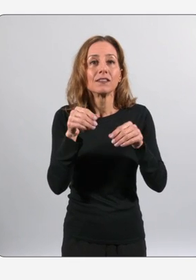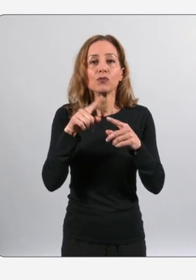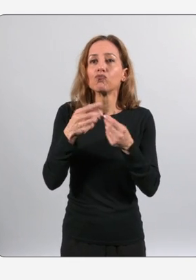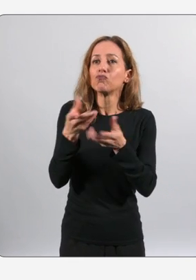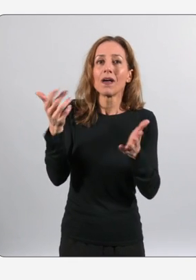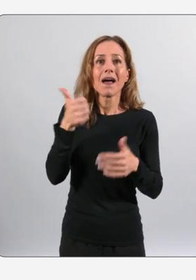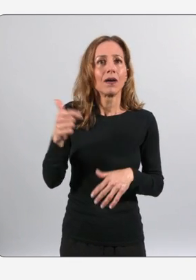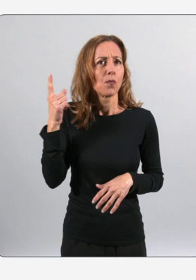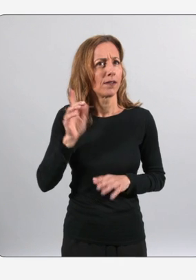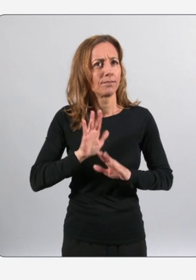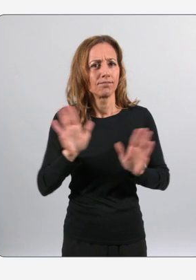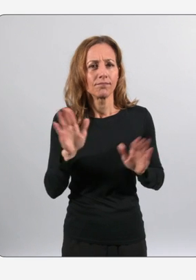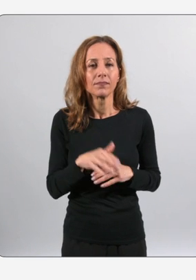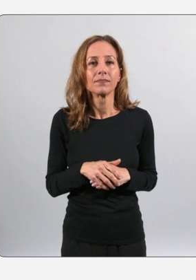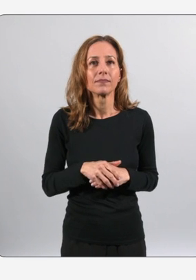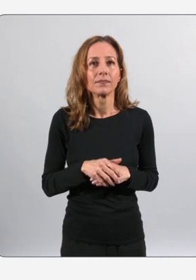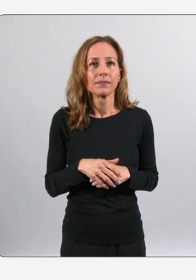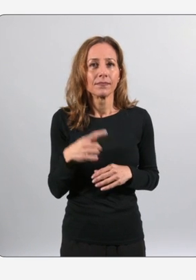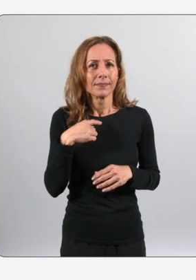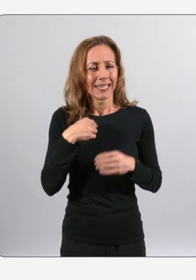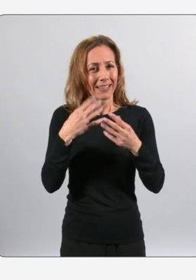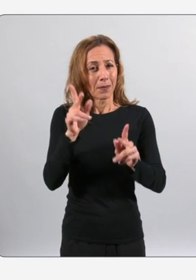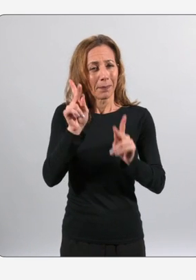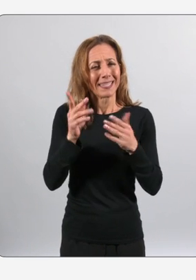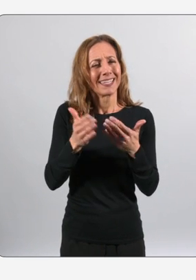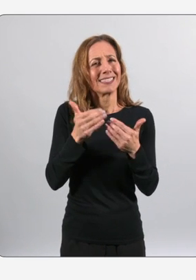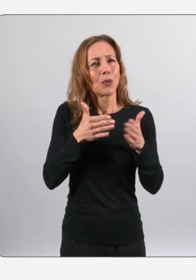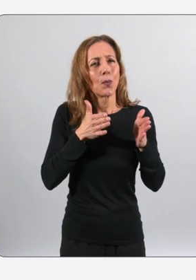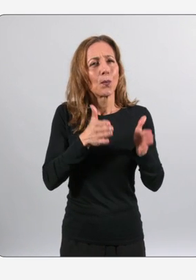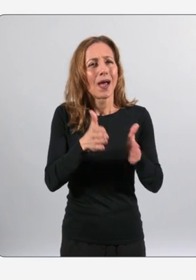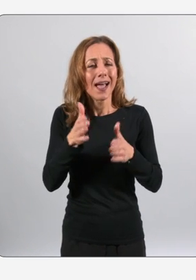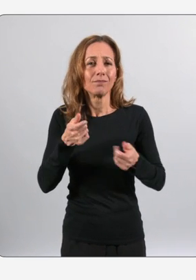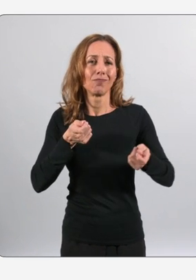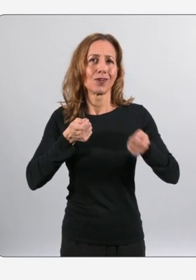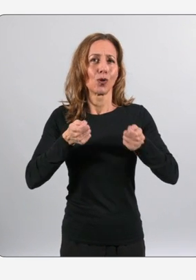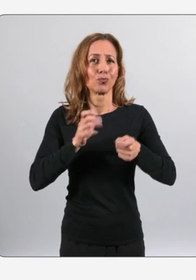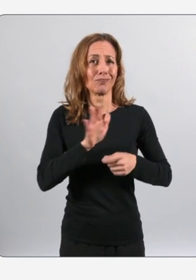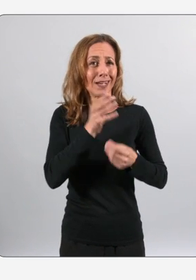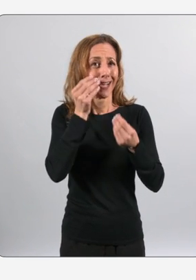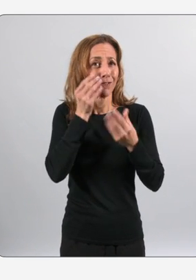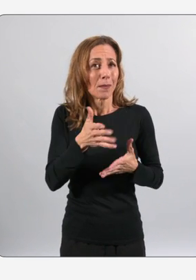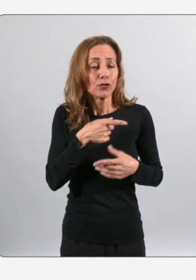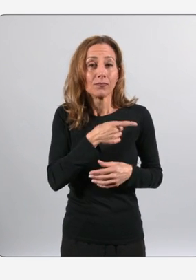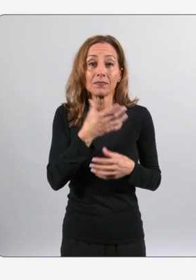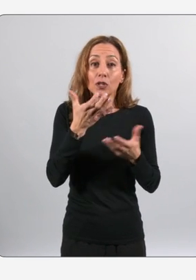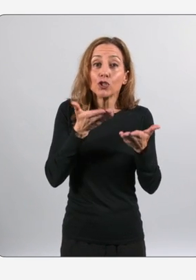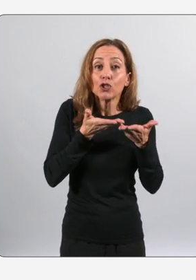anyone. And we give people easy ways to stay in control of the information we use to serve them